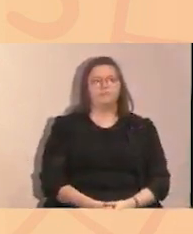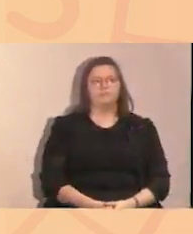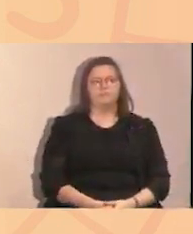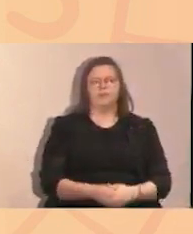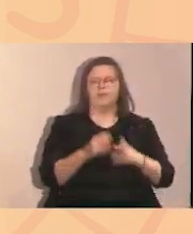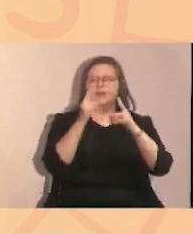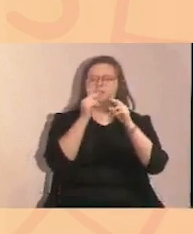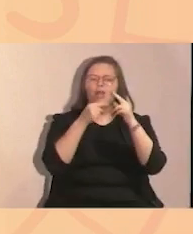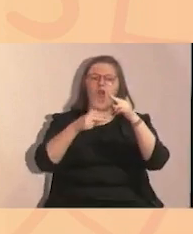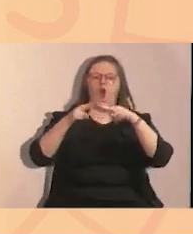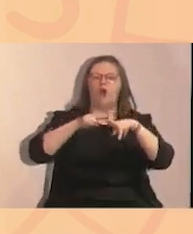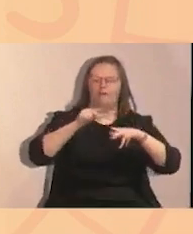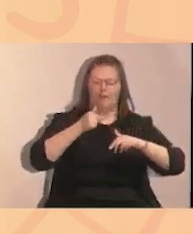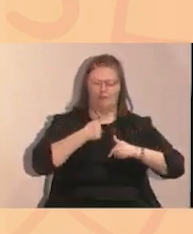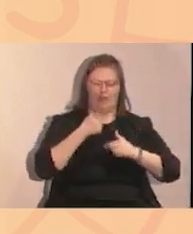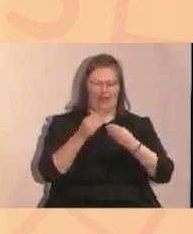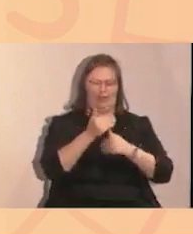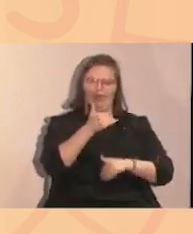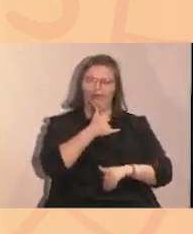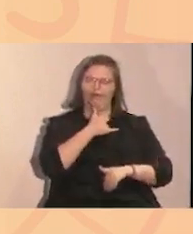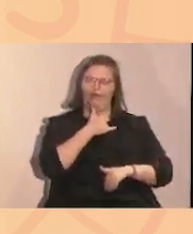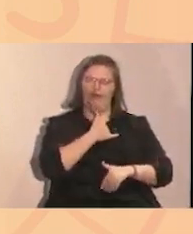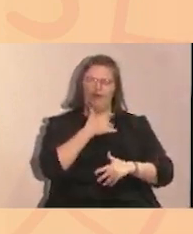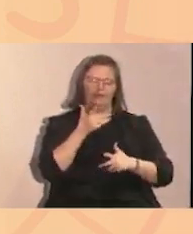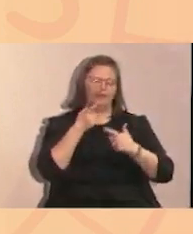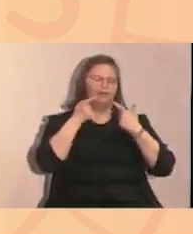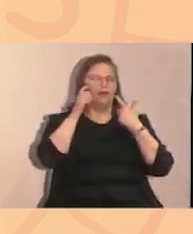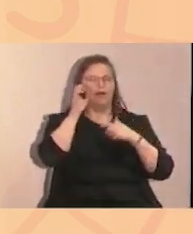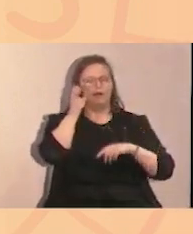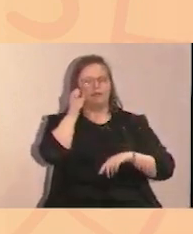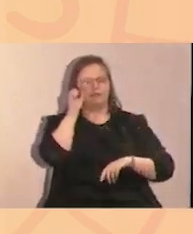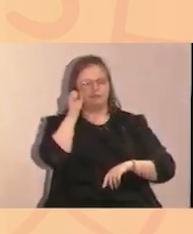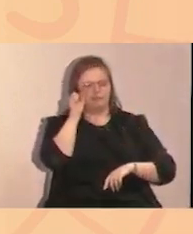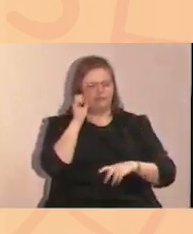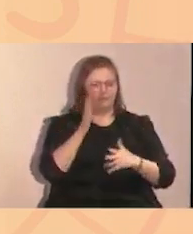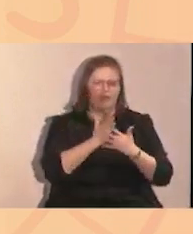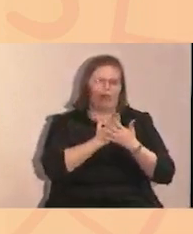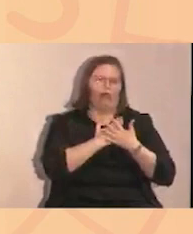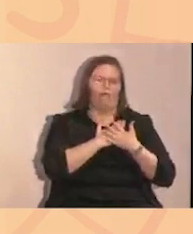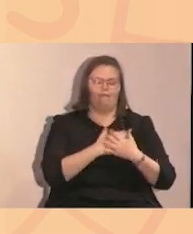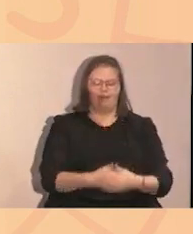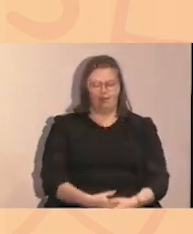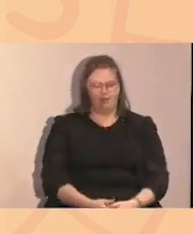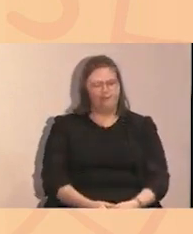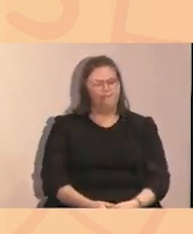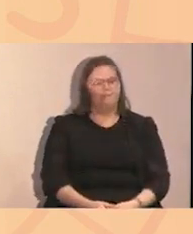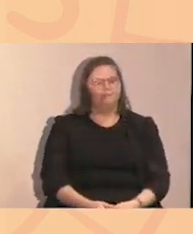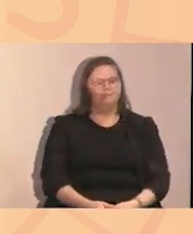Speak of me with kindness, with a smile, with honour, with love.